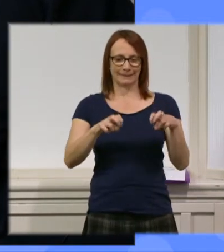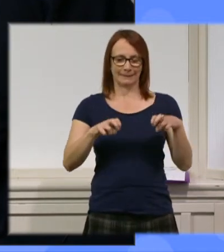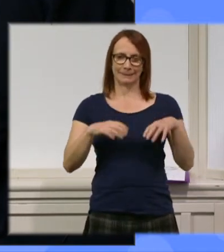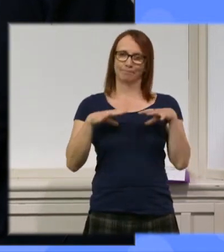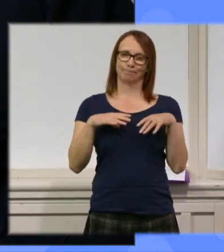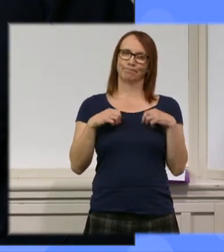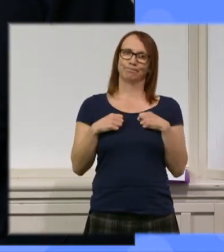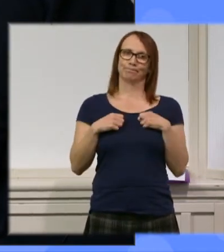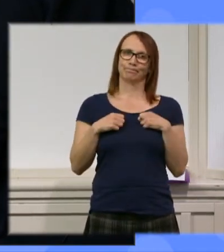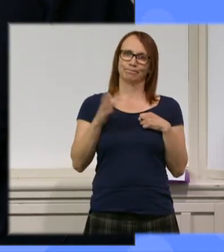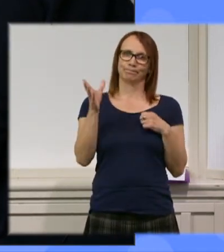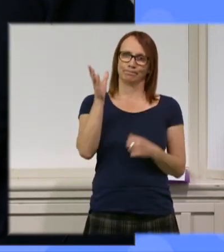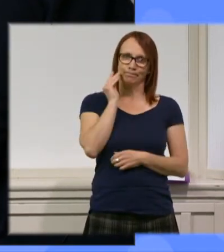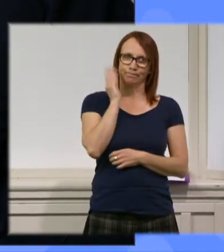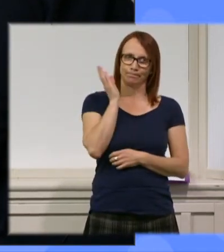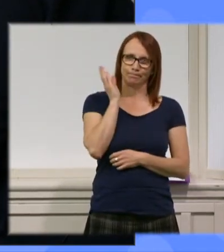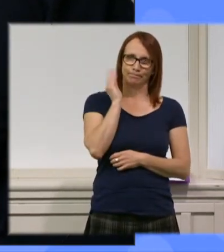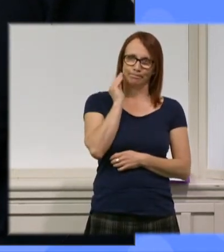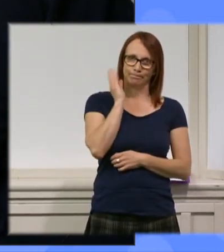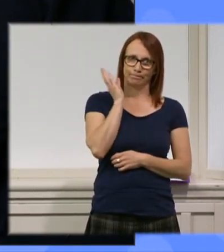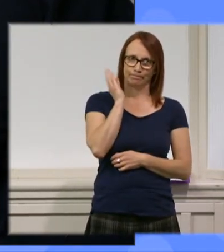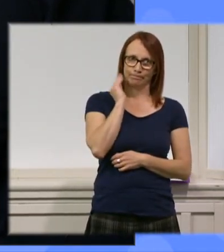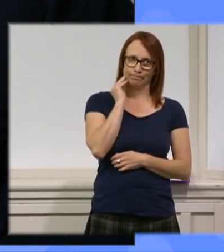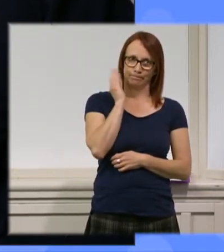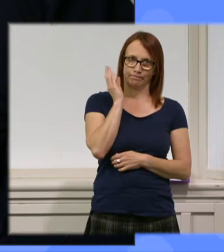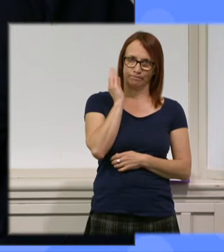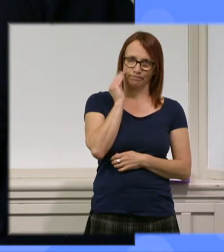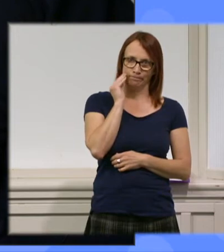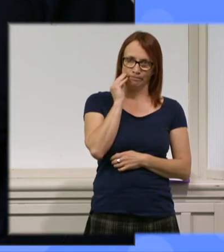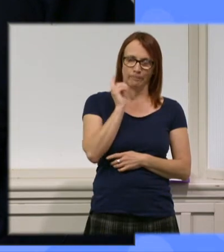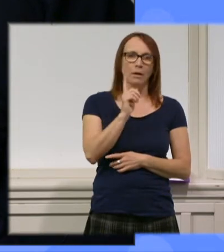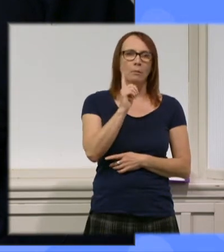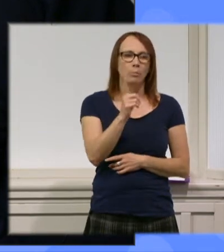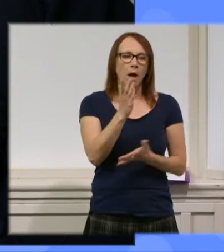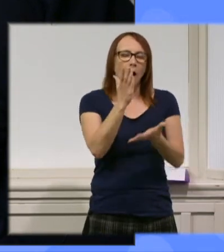heckle there wasn't very respectfully to each other but relationships are very